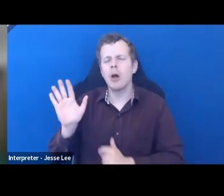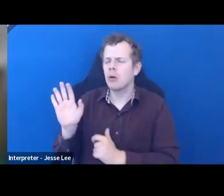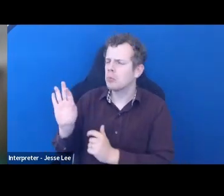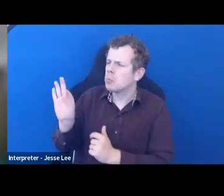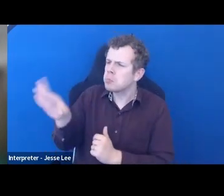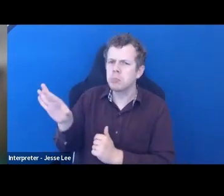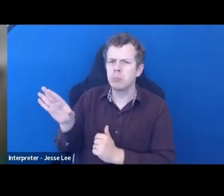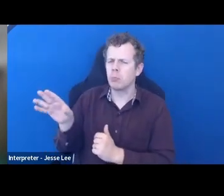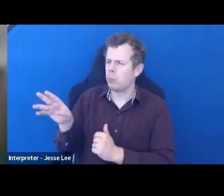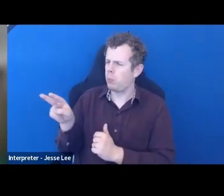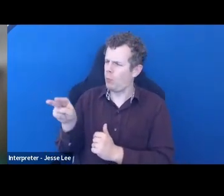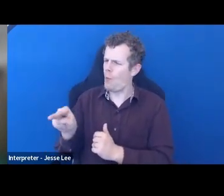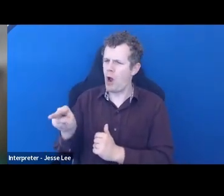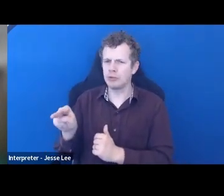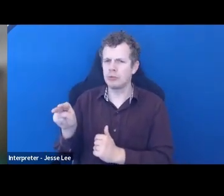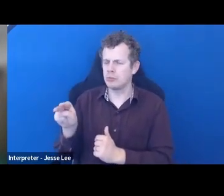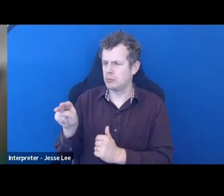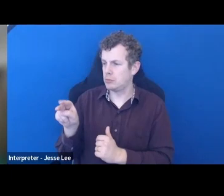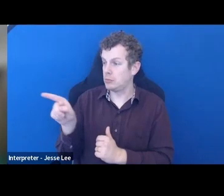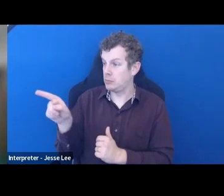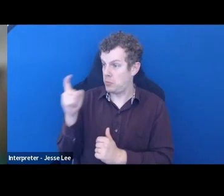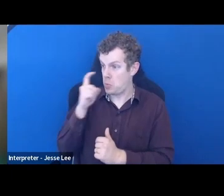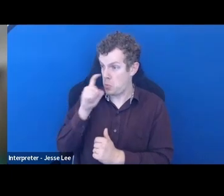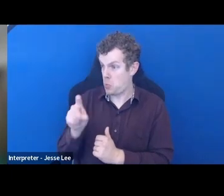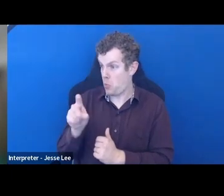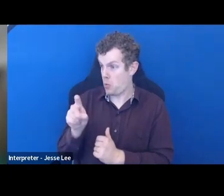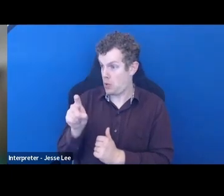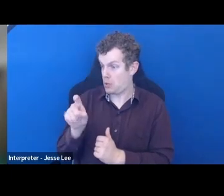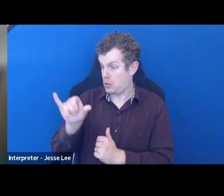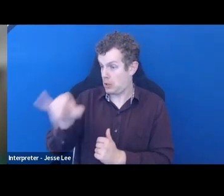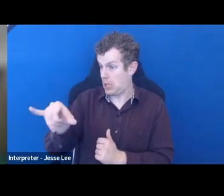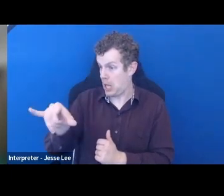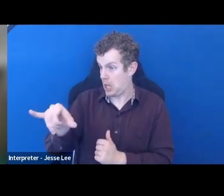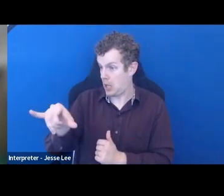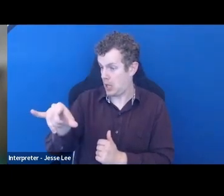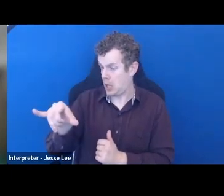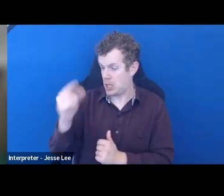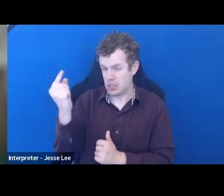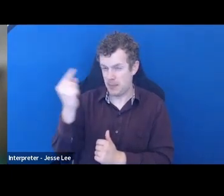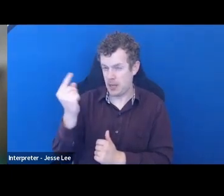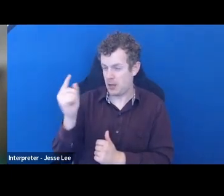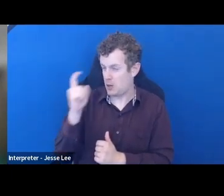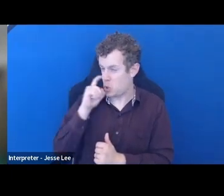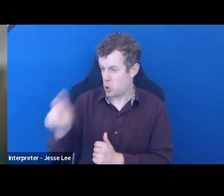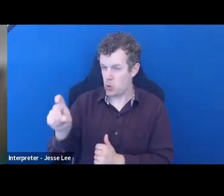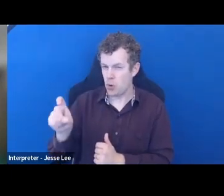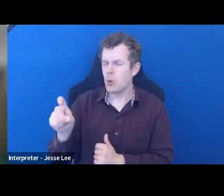If you see this it might be time to you know, contact the SLP.